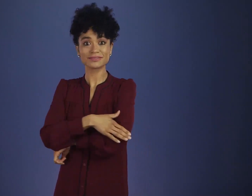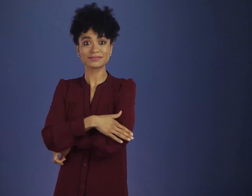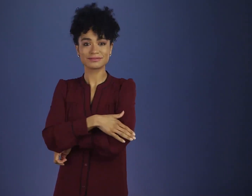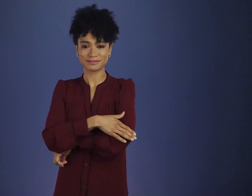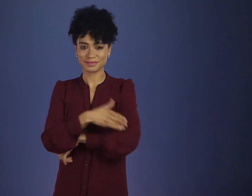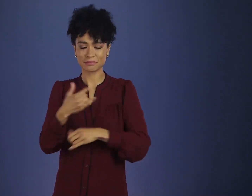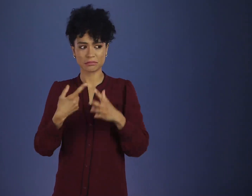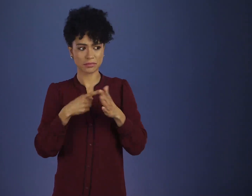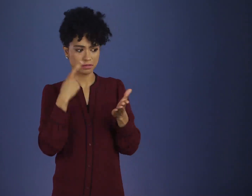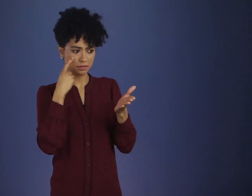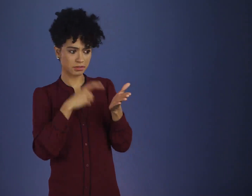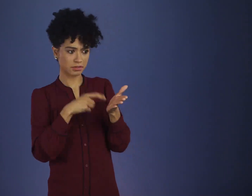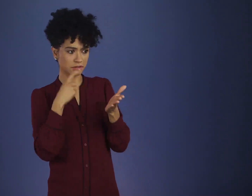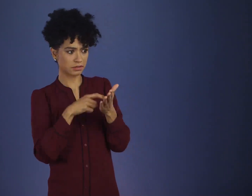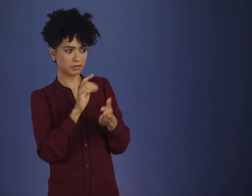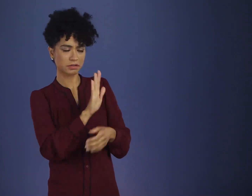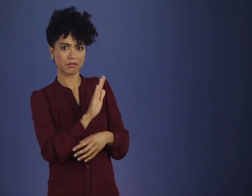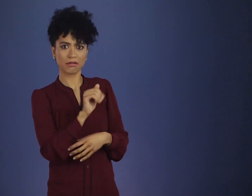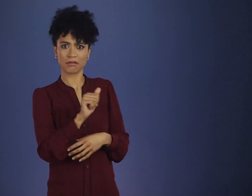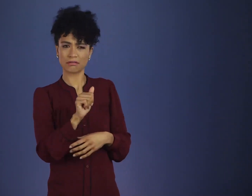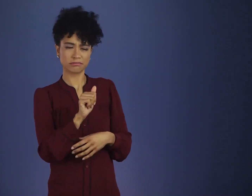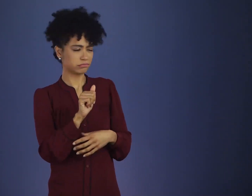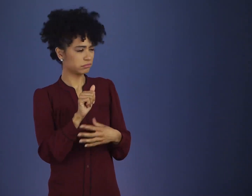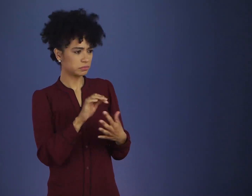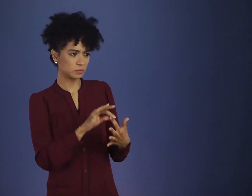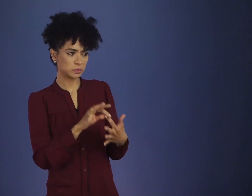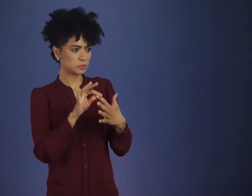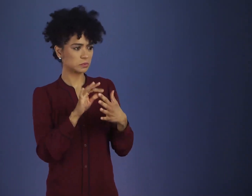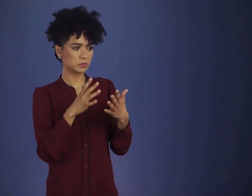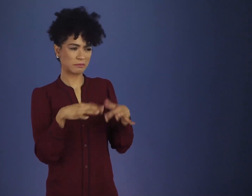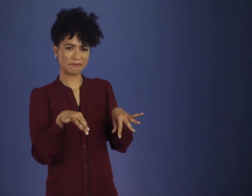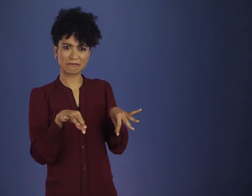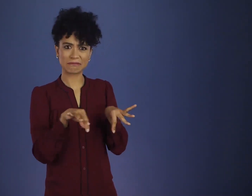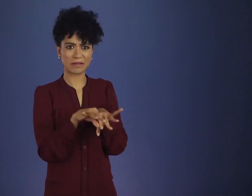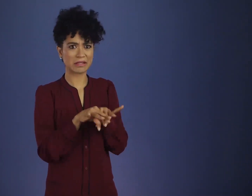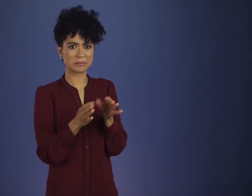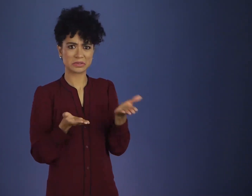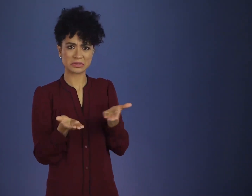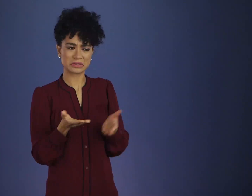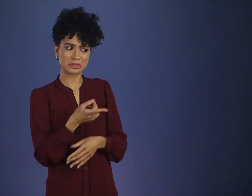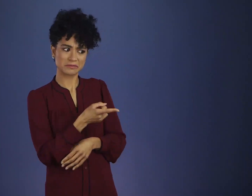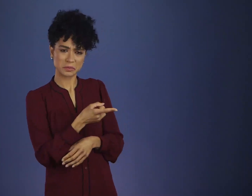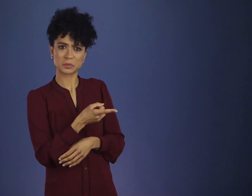In the view of its friends, this is but the beginning of its unique and valuable service.